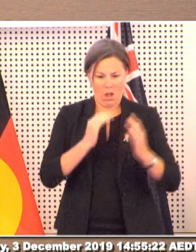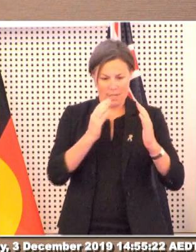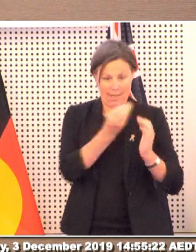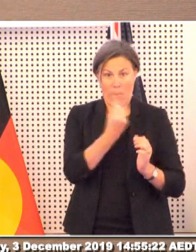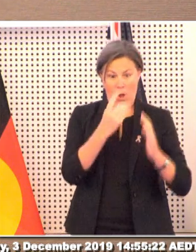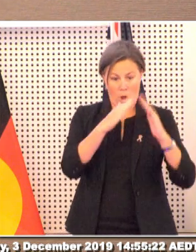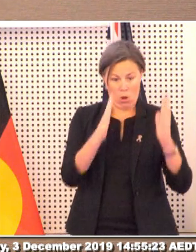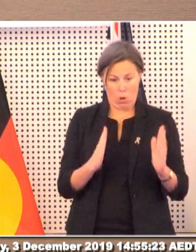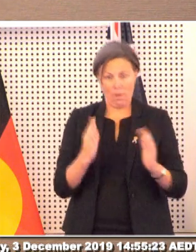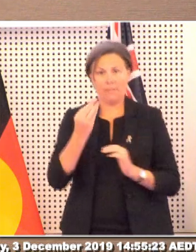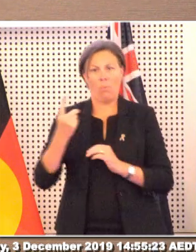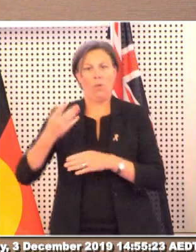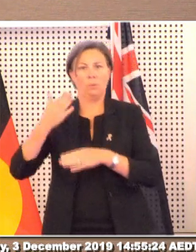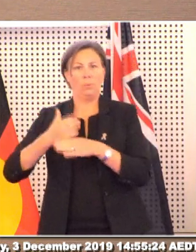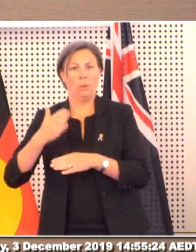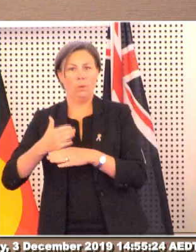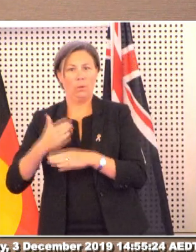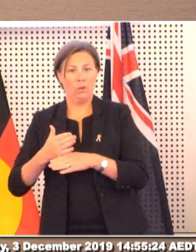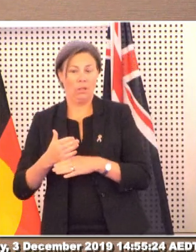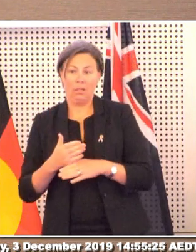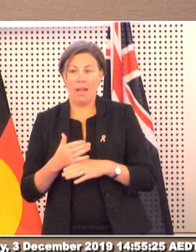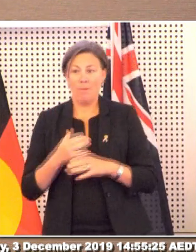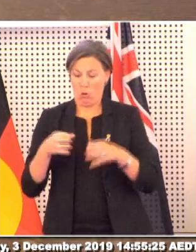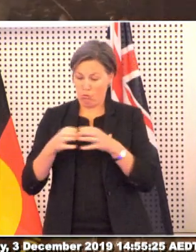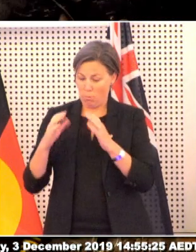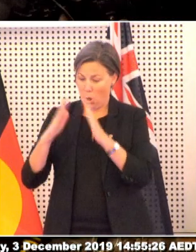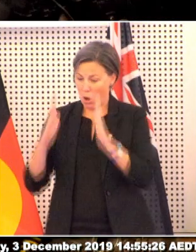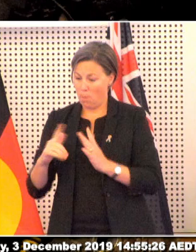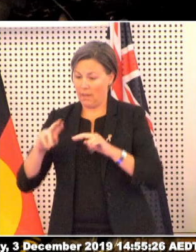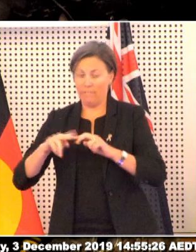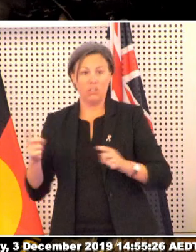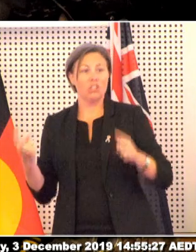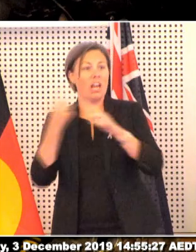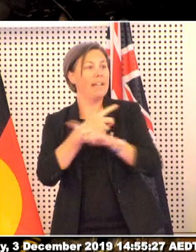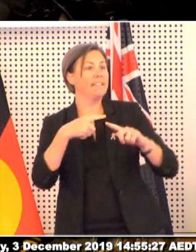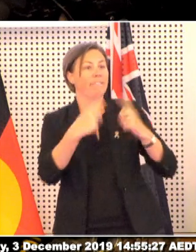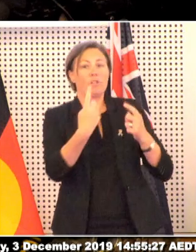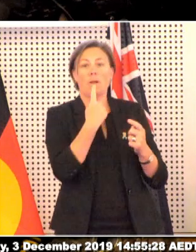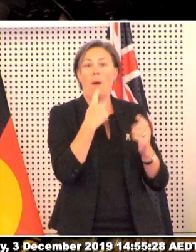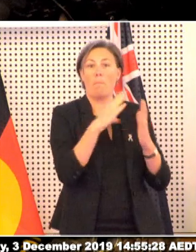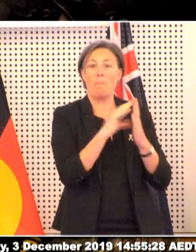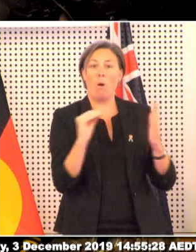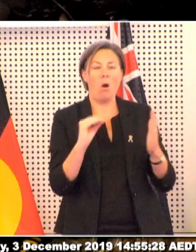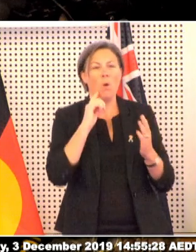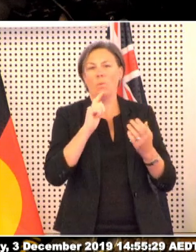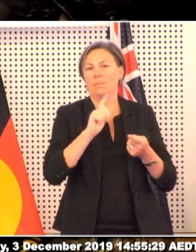other models where people require support. One of the witnesses told the Royal Commission yesterday that his